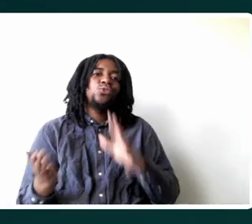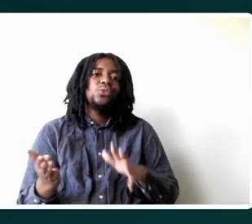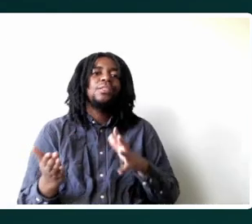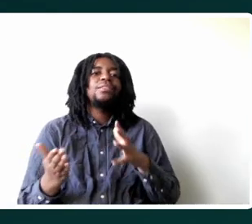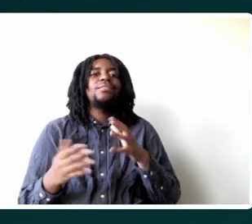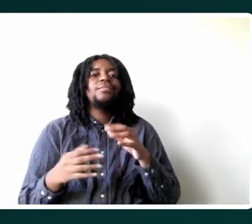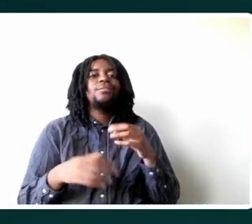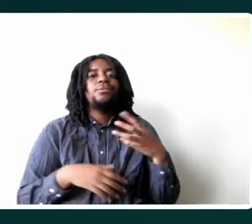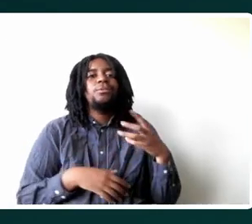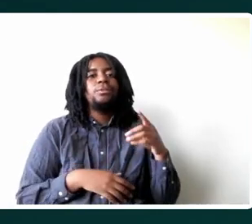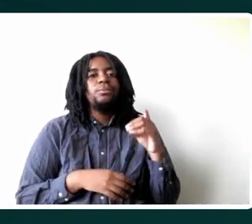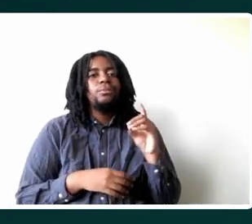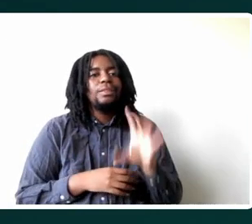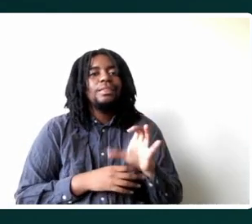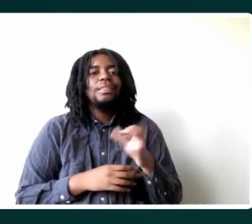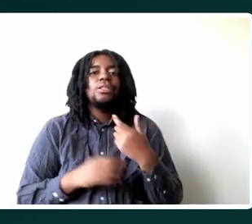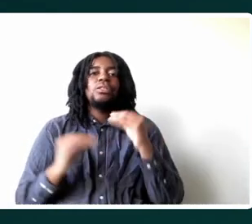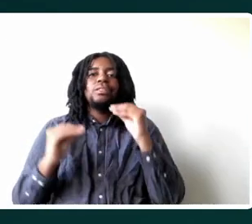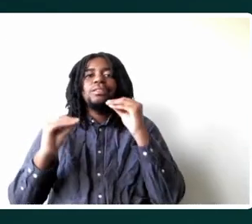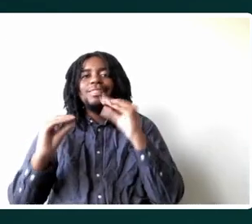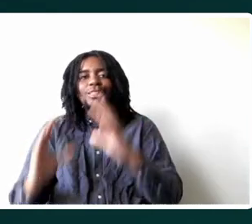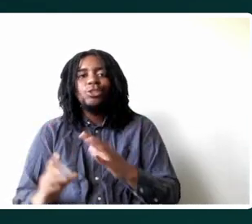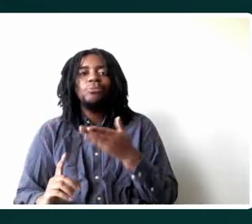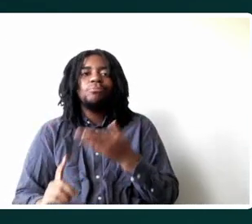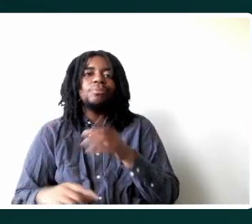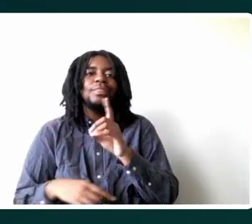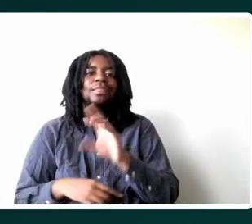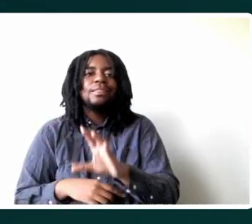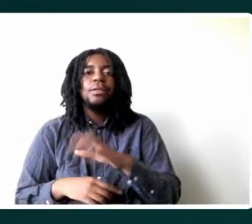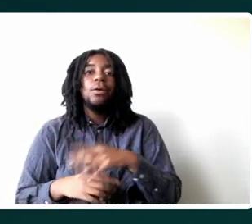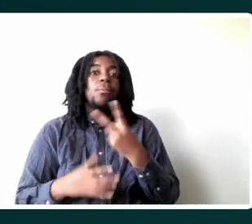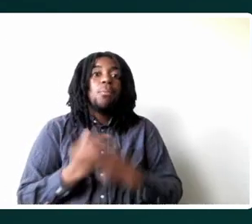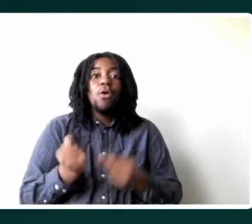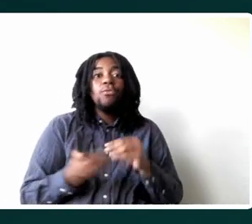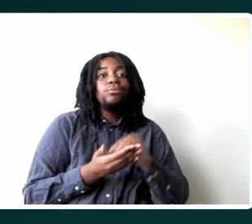or in some cases had been both a student and a teacher in Washington. And so, we really wanted